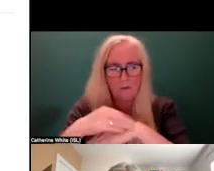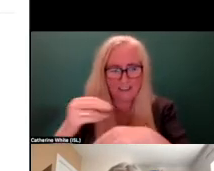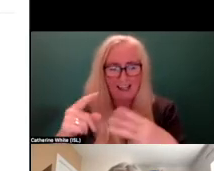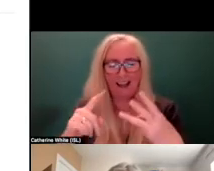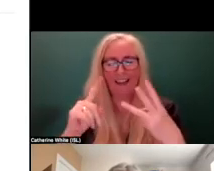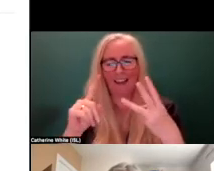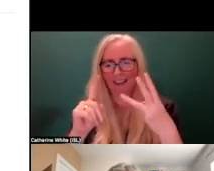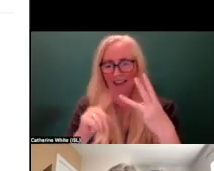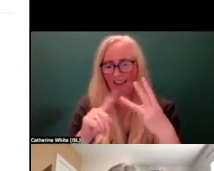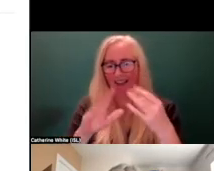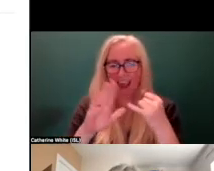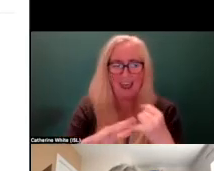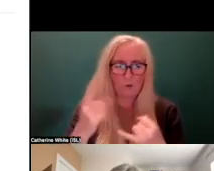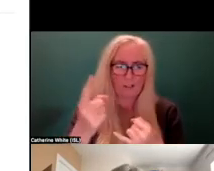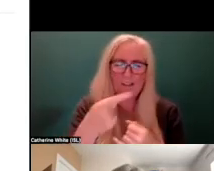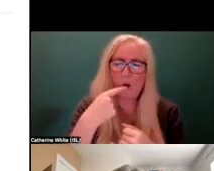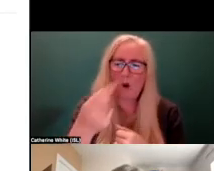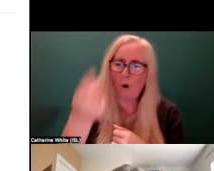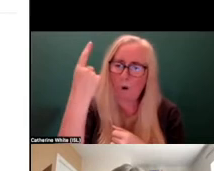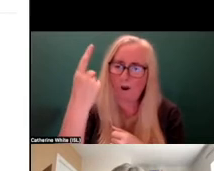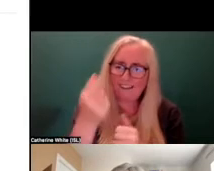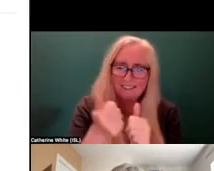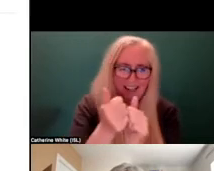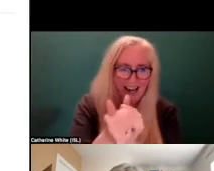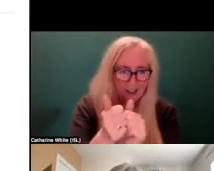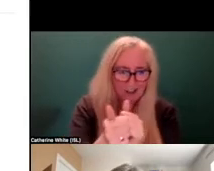And then the last one, I suppose, is maybe a call to action, if I can be that